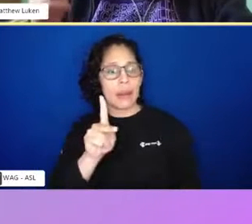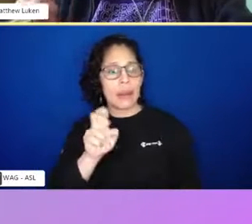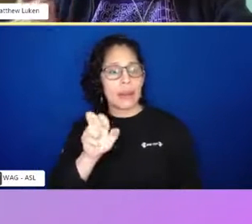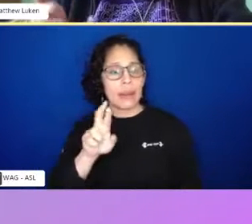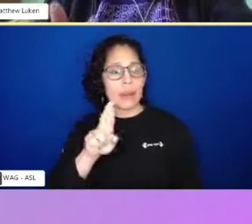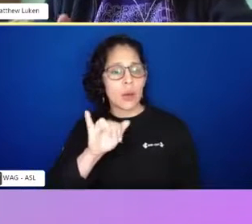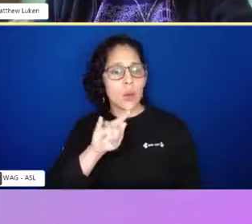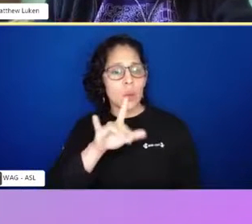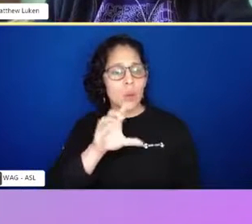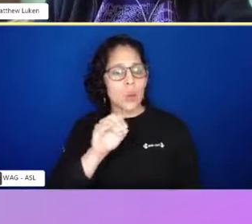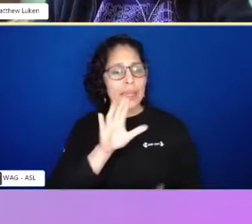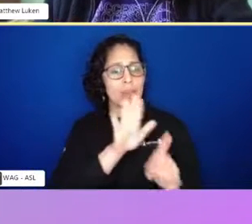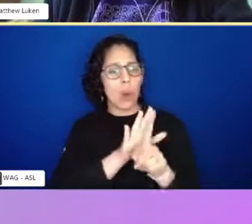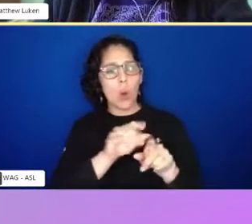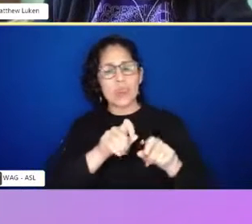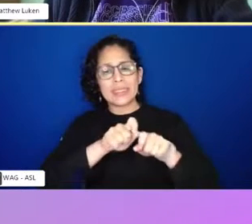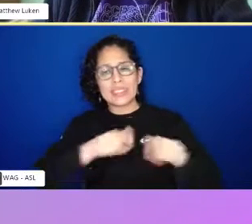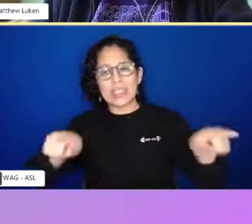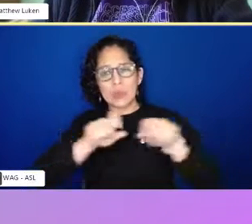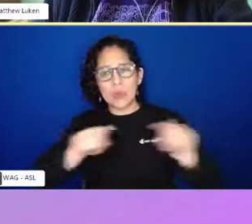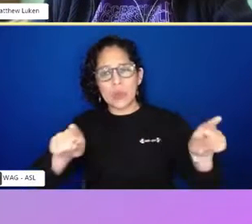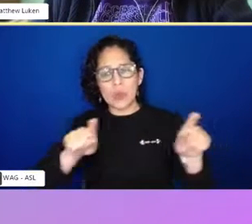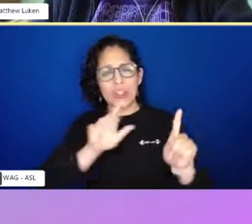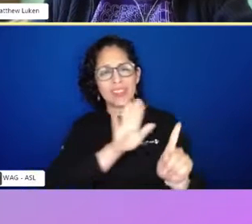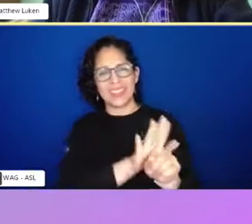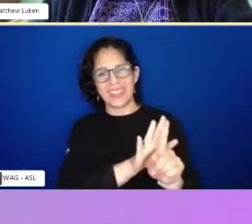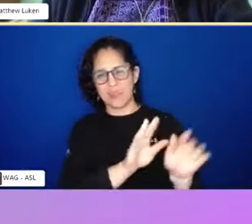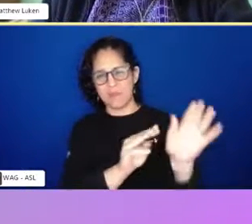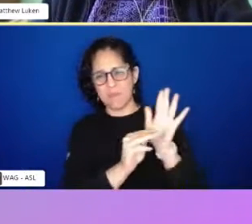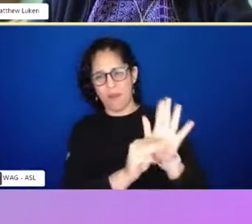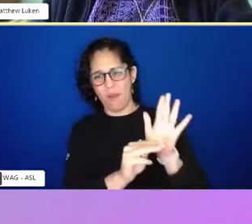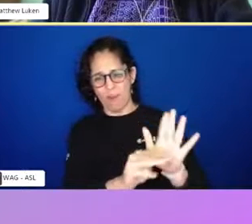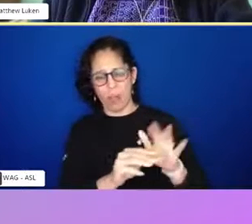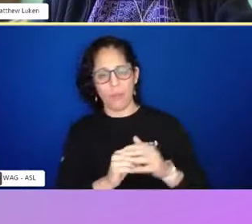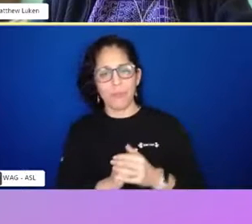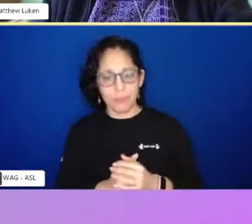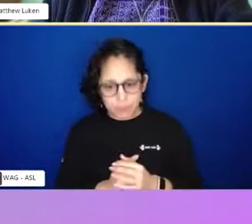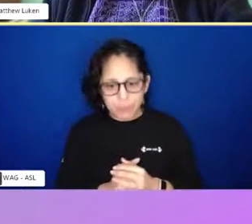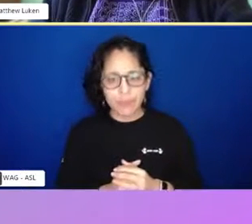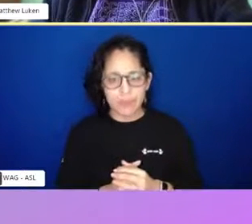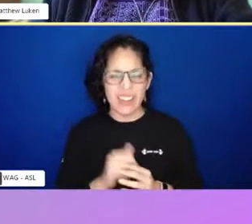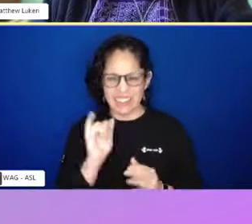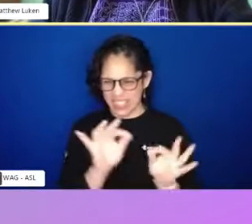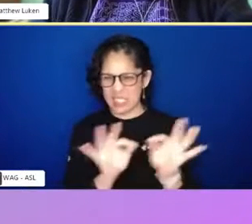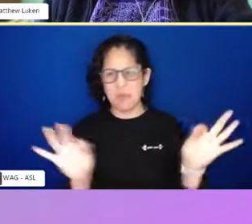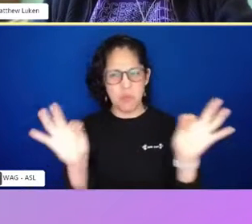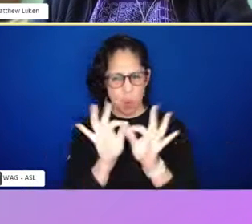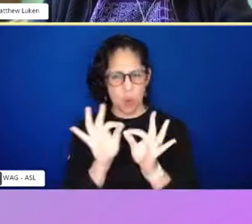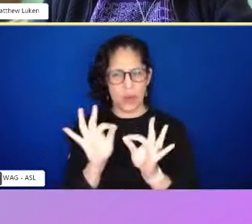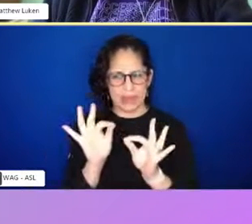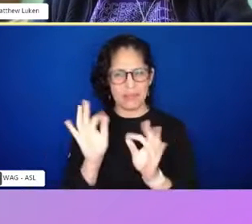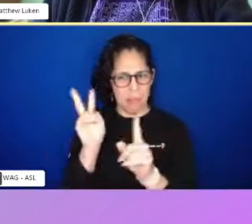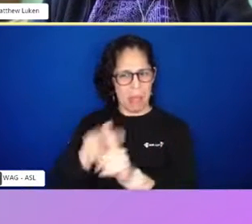we also see that it's based on credos distribution that's model, and going to become